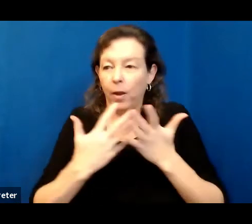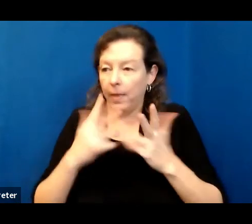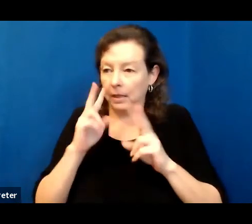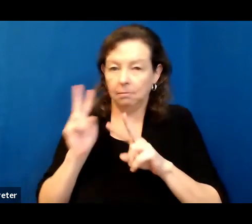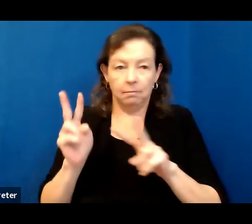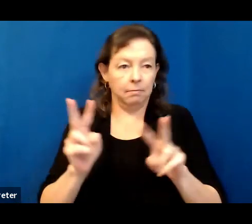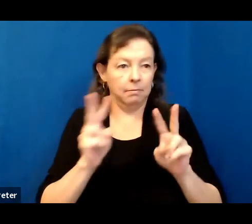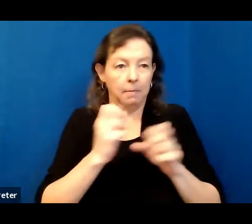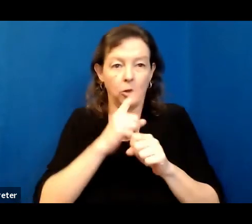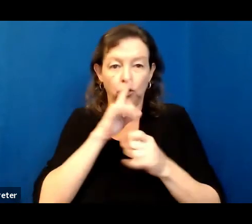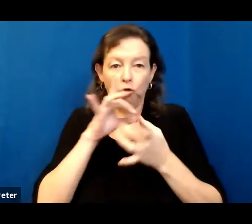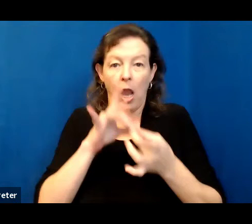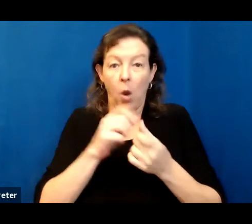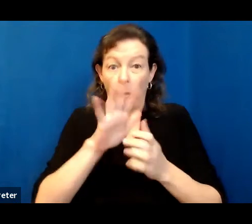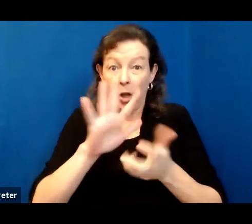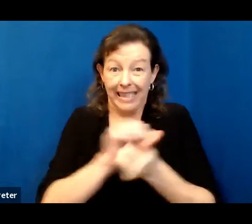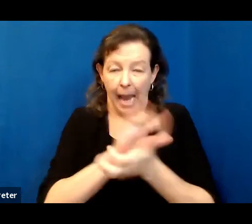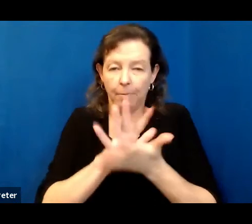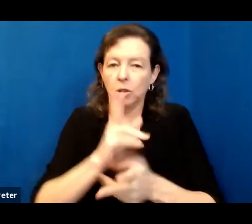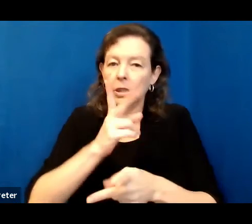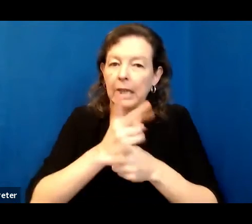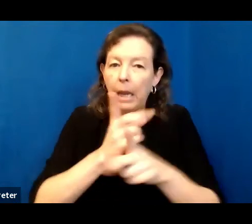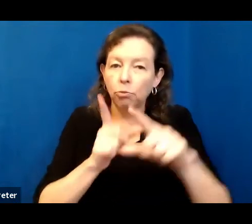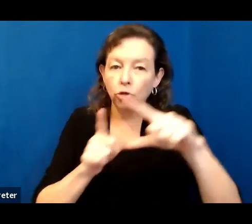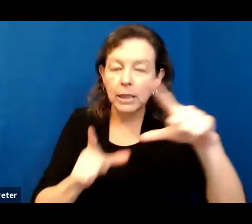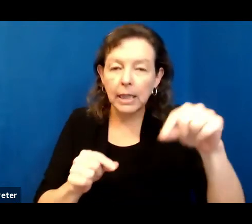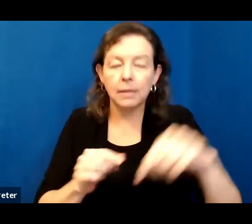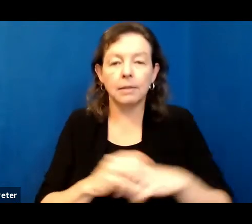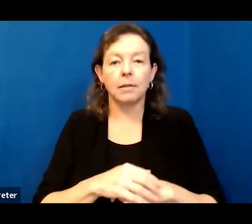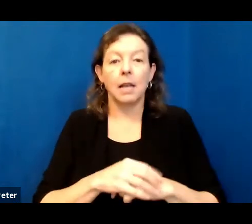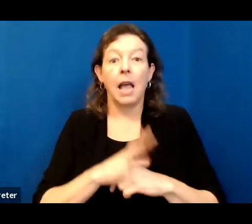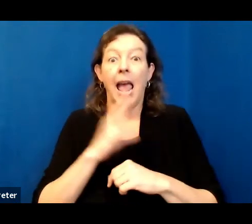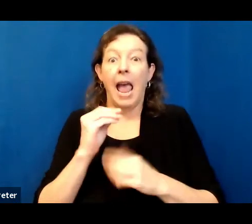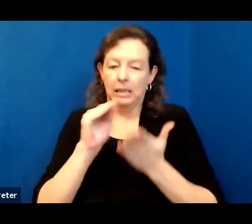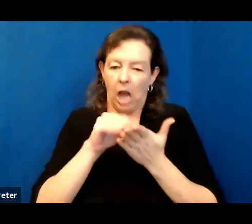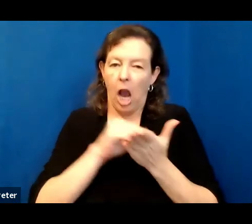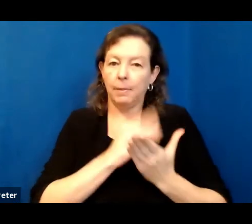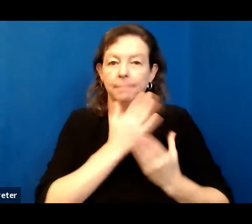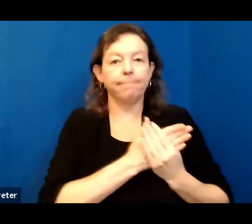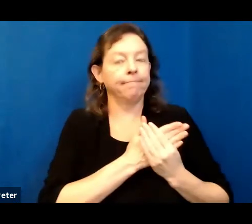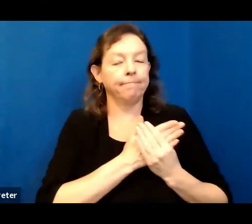with the disaster and damage, keep your receipts and as much documentation as you can.